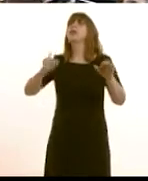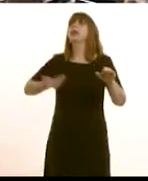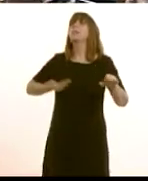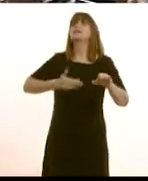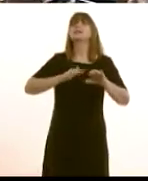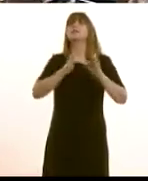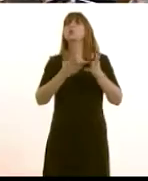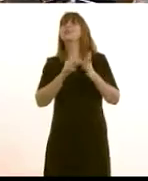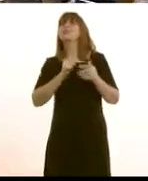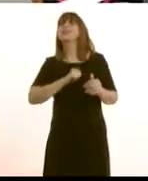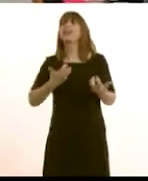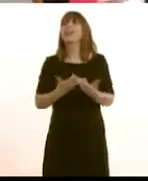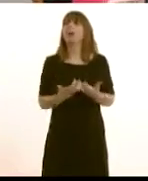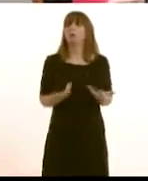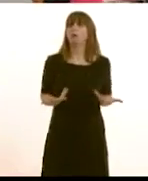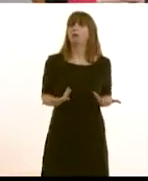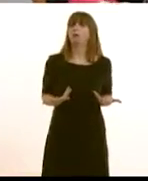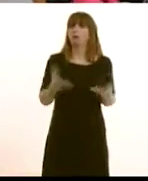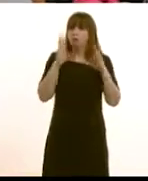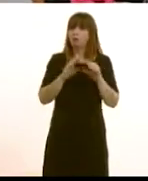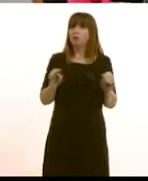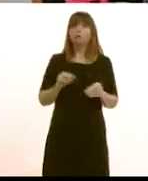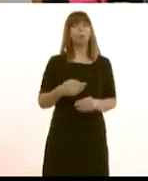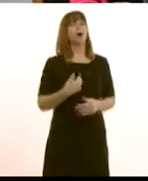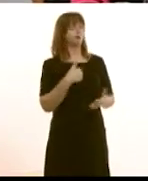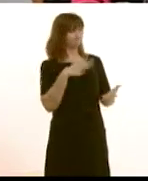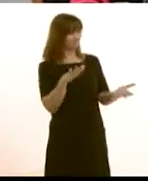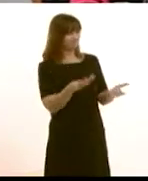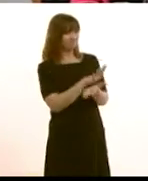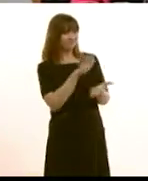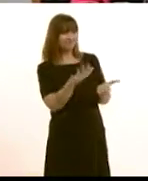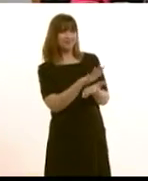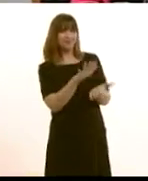Carwyn Jones: I thank the Member for the question. I am delighted that, through £2.4 million